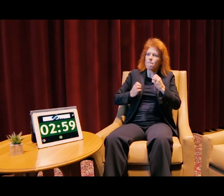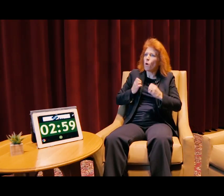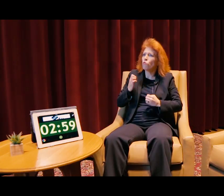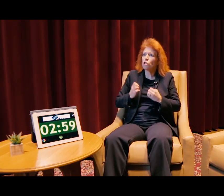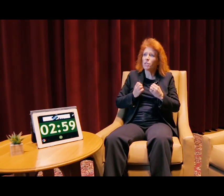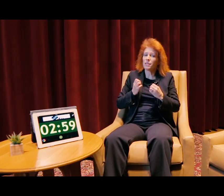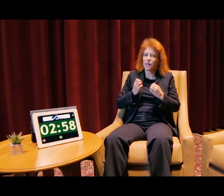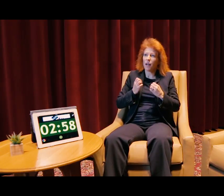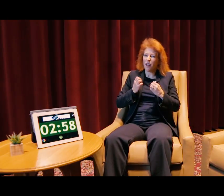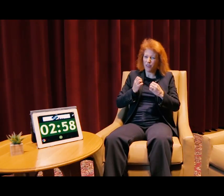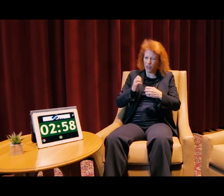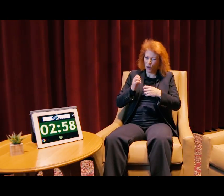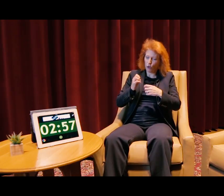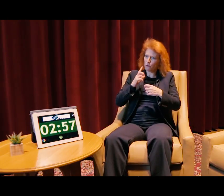and their raw sense of self.